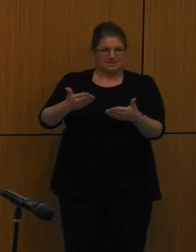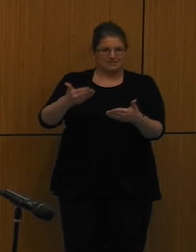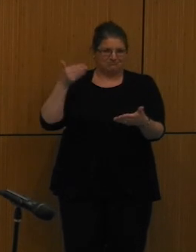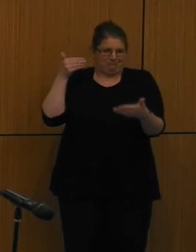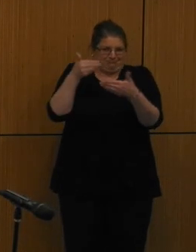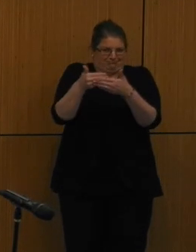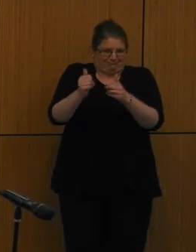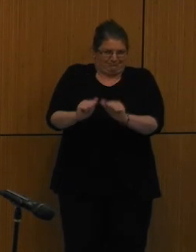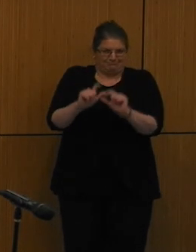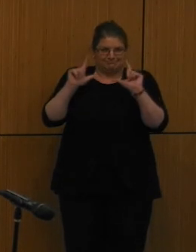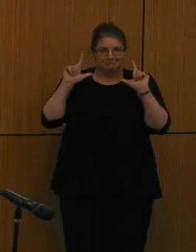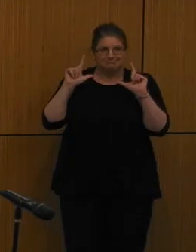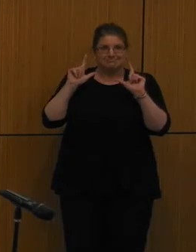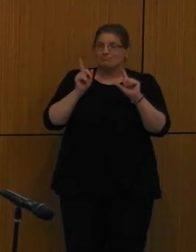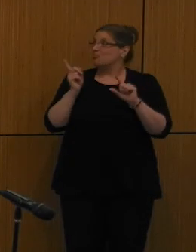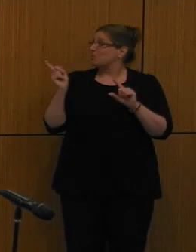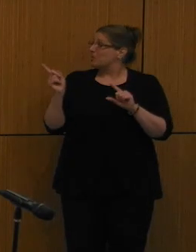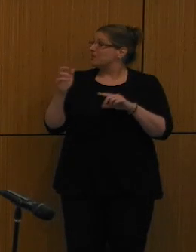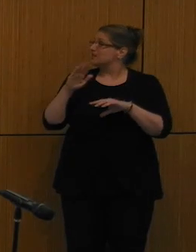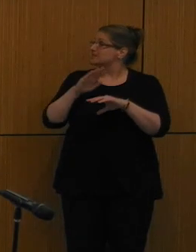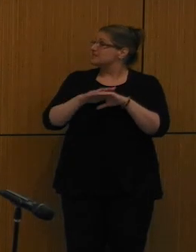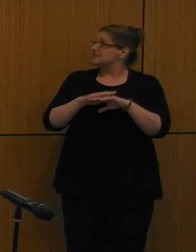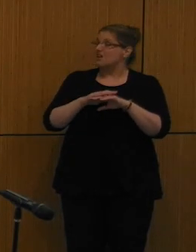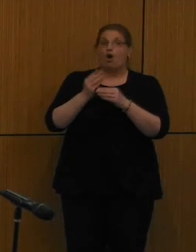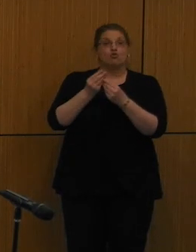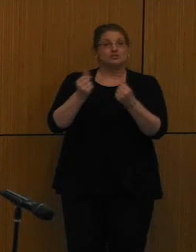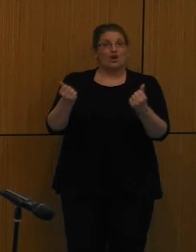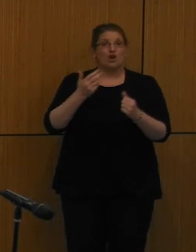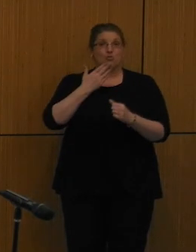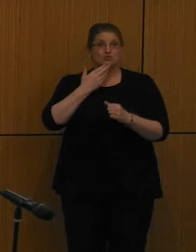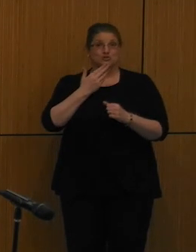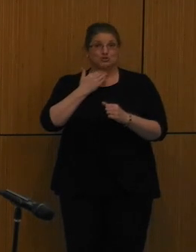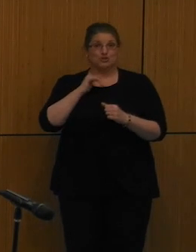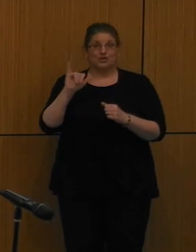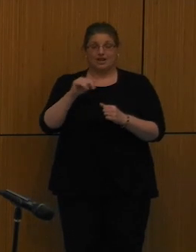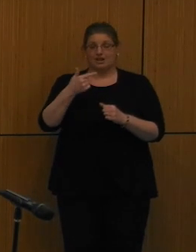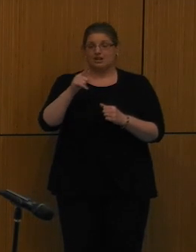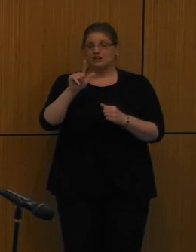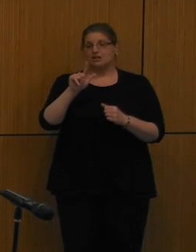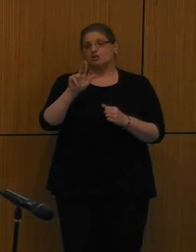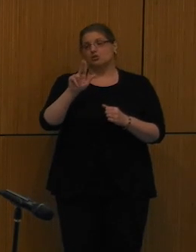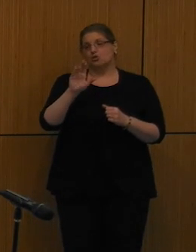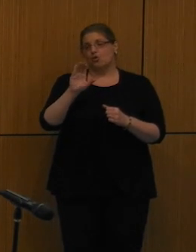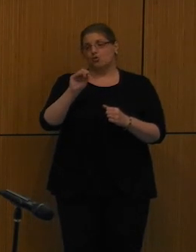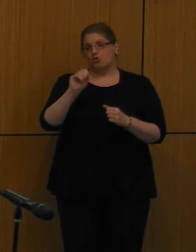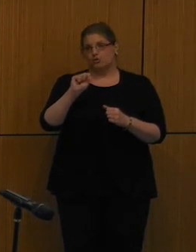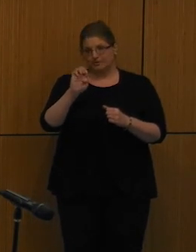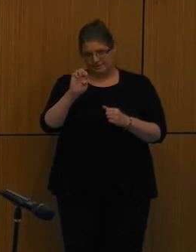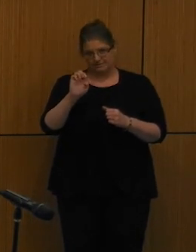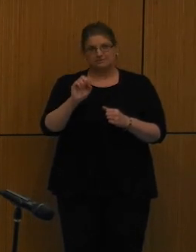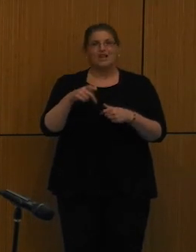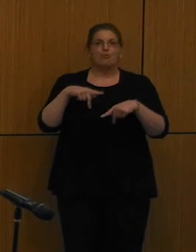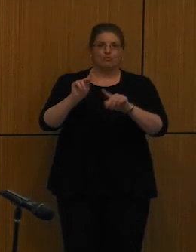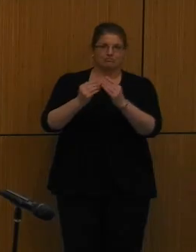this is on a soluble sugar like glucose that, allows them to grow as well. When they're growing on